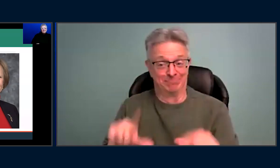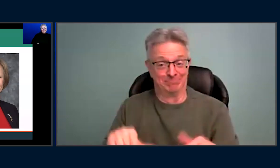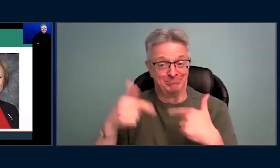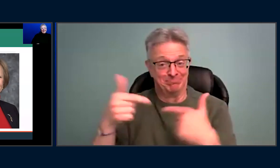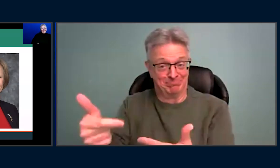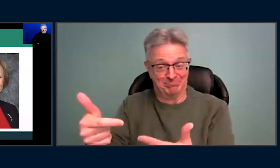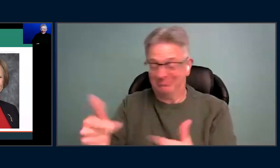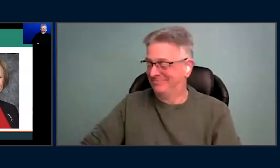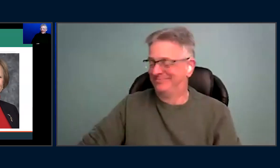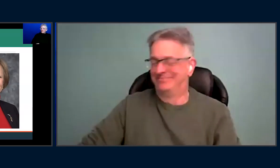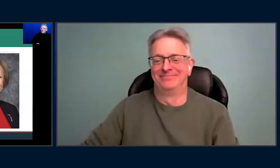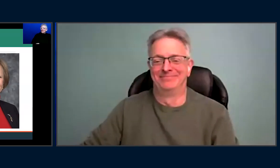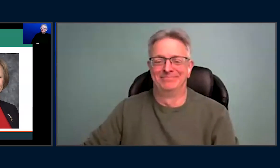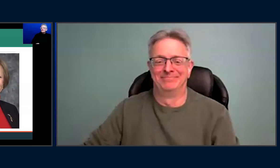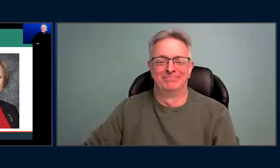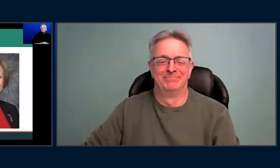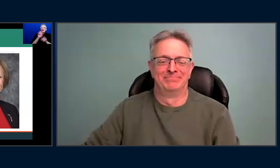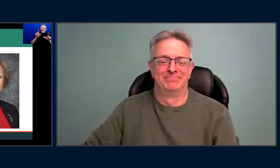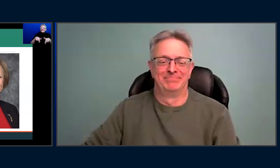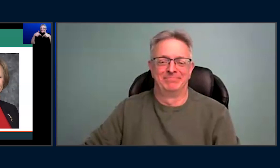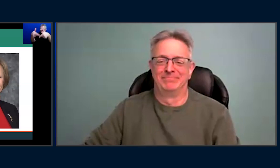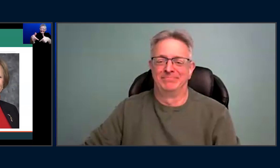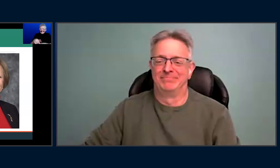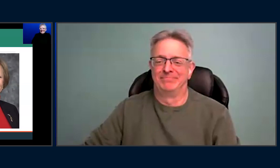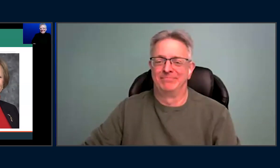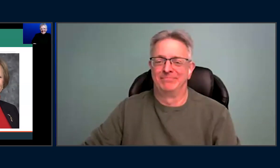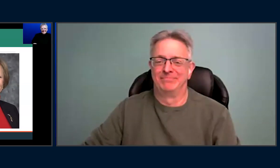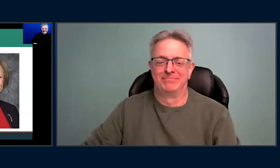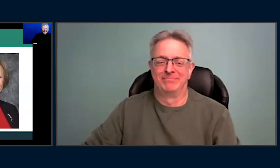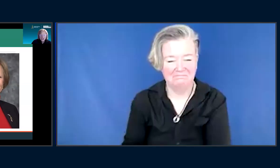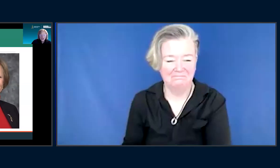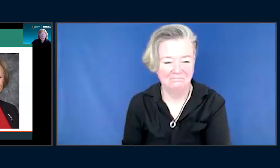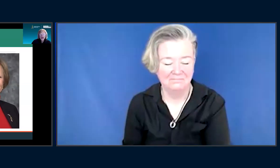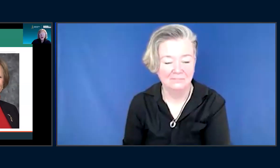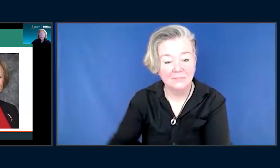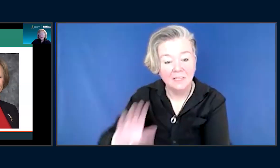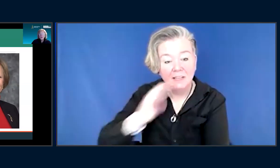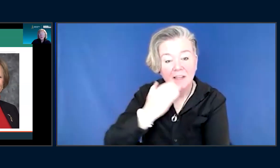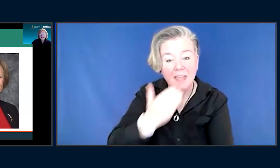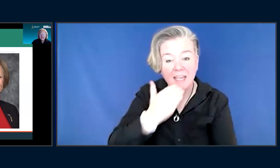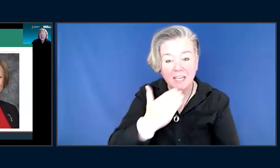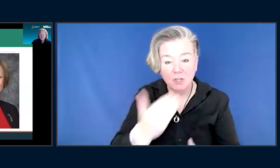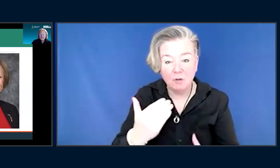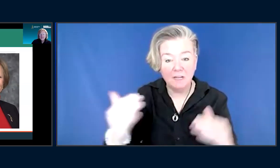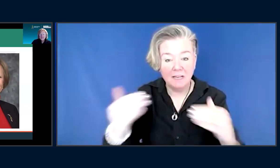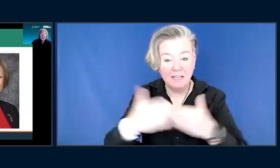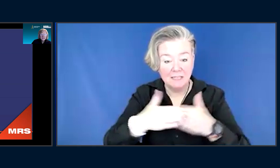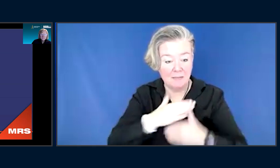Michigan Rehab Services. And I'm turning it over to you, Claudette. CLAUDETTE REID >> Thank you.